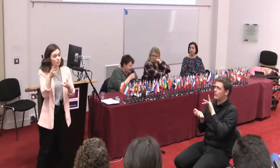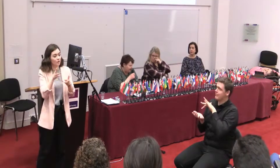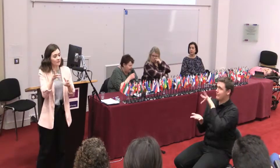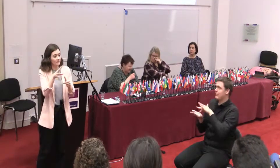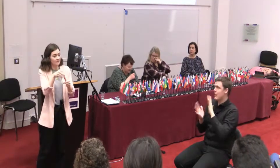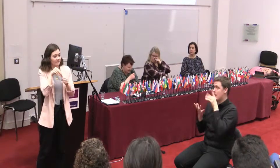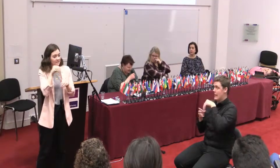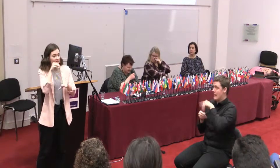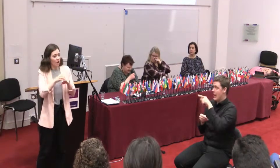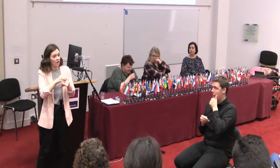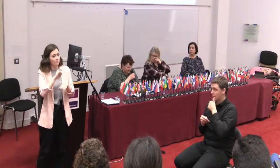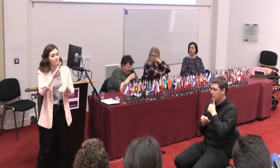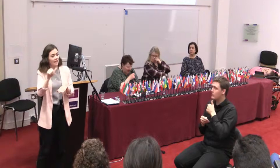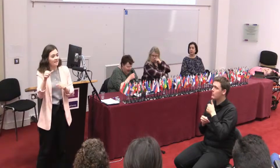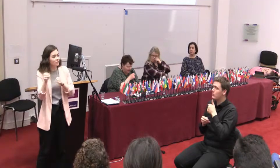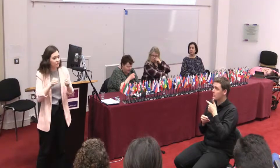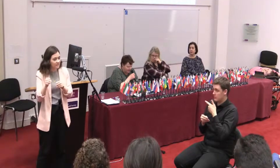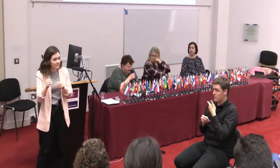on personal assistant services.